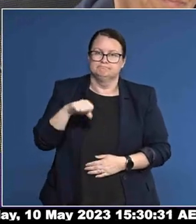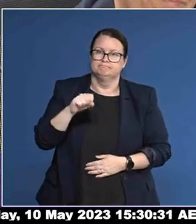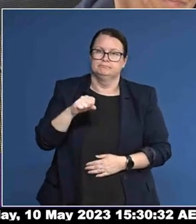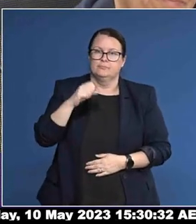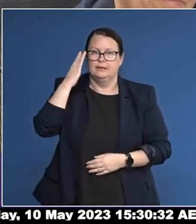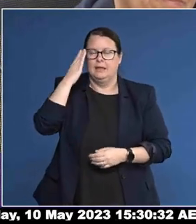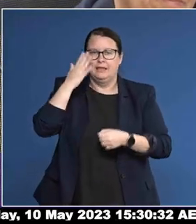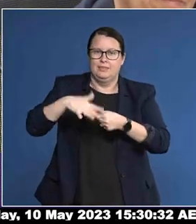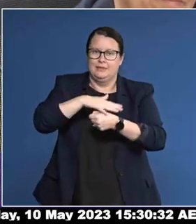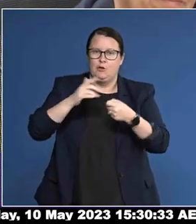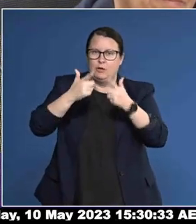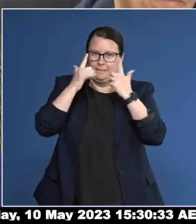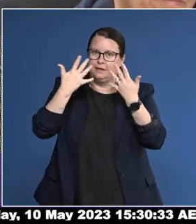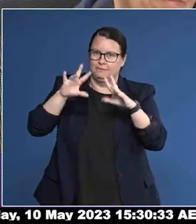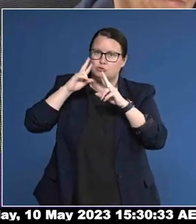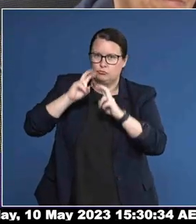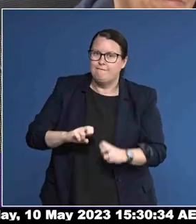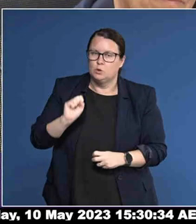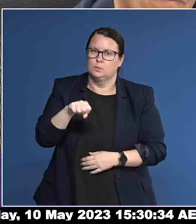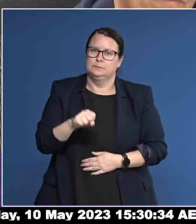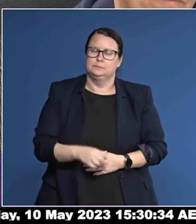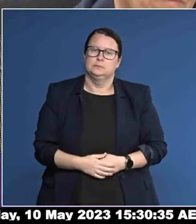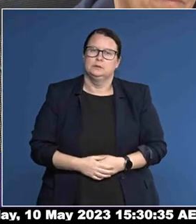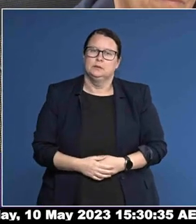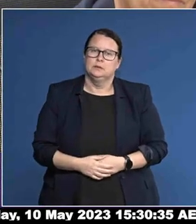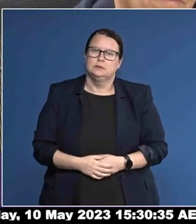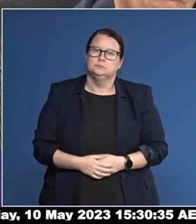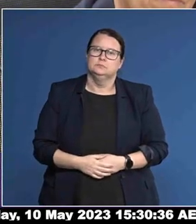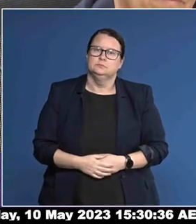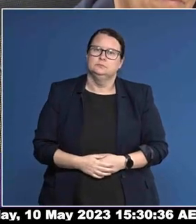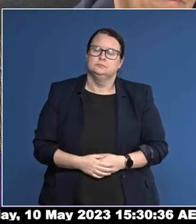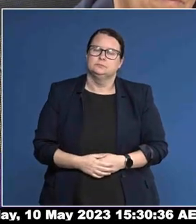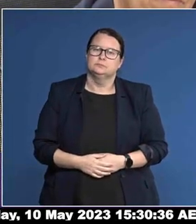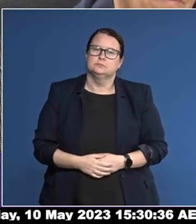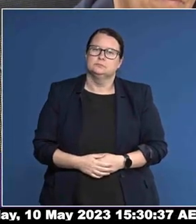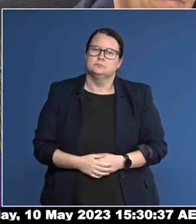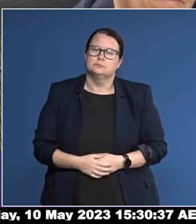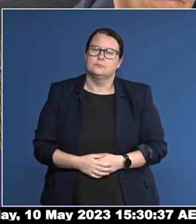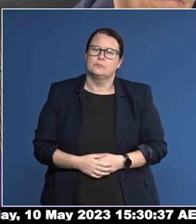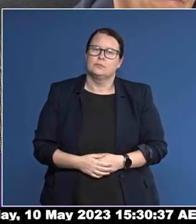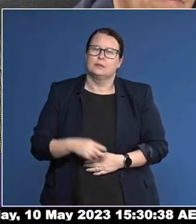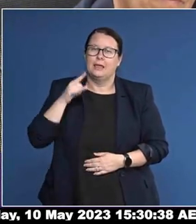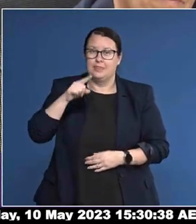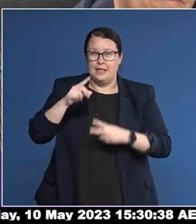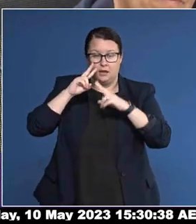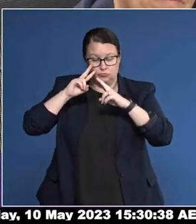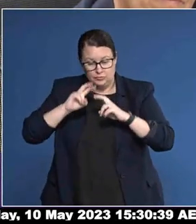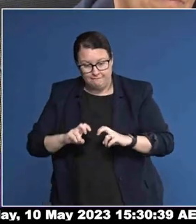And in terms of that review, is it your position that it's not a reliable